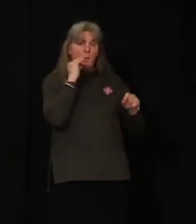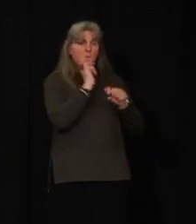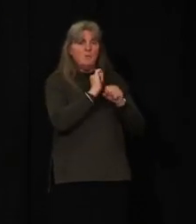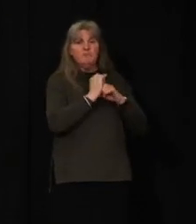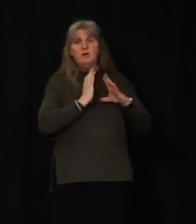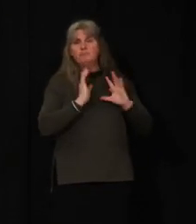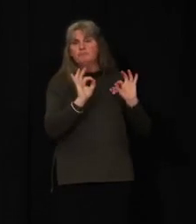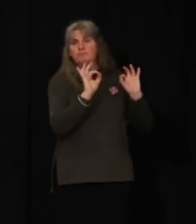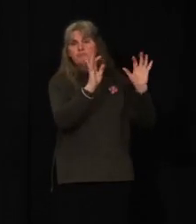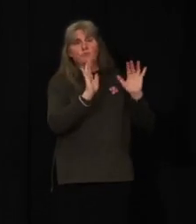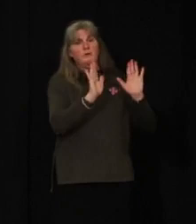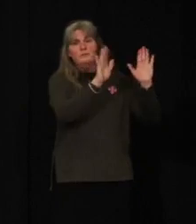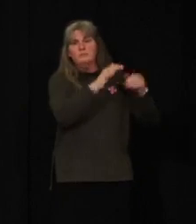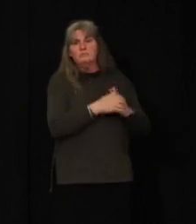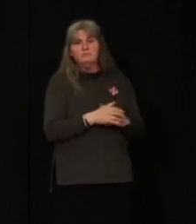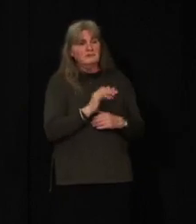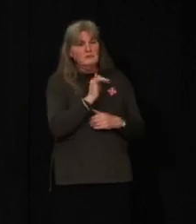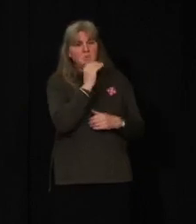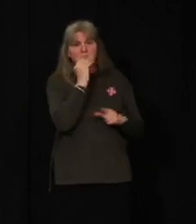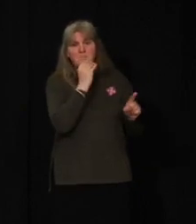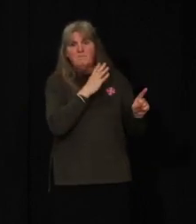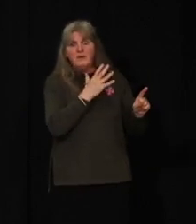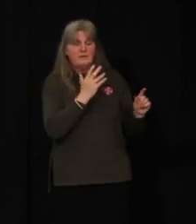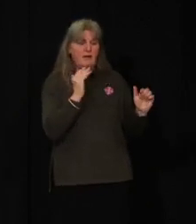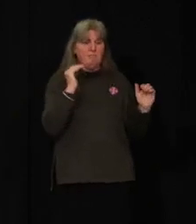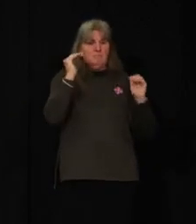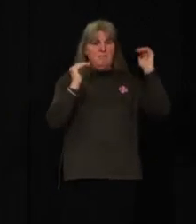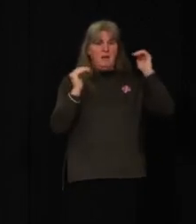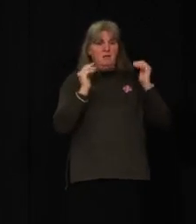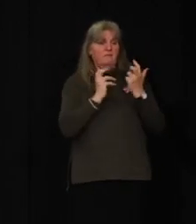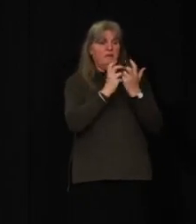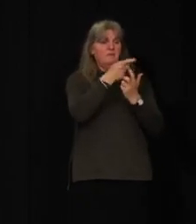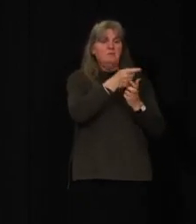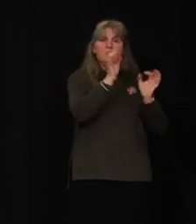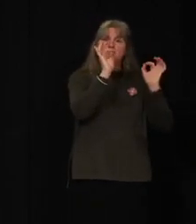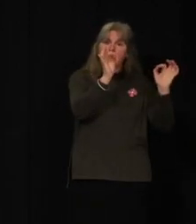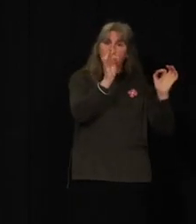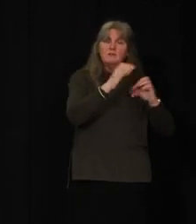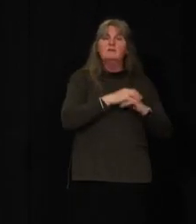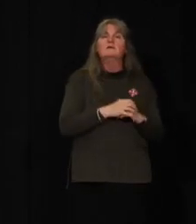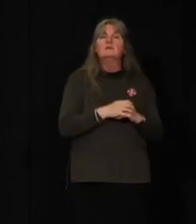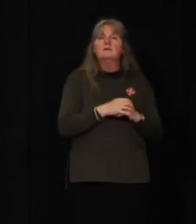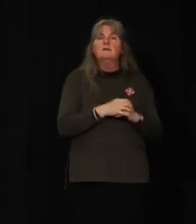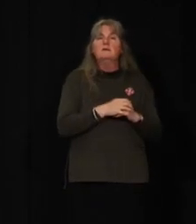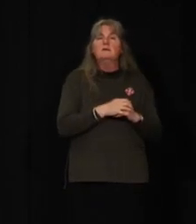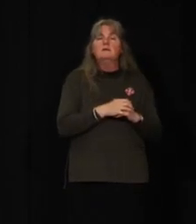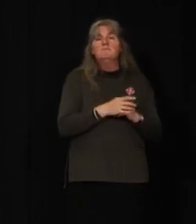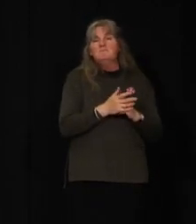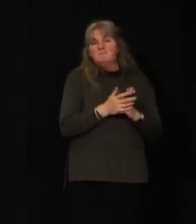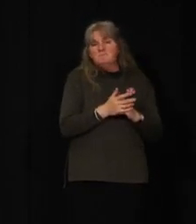that is great. That is a benefit to balancing your life. But to the point that Doctor